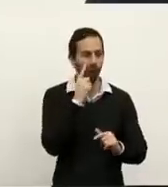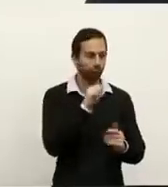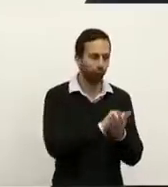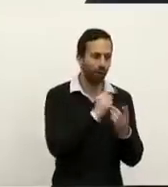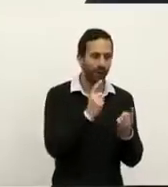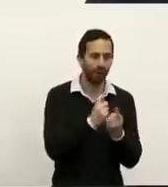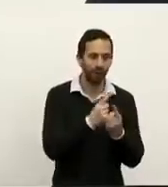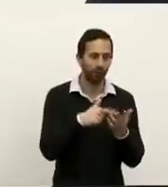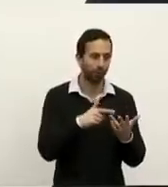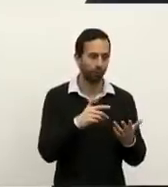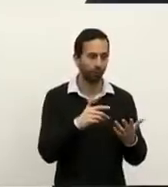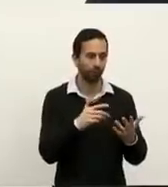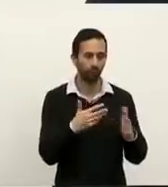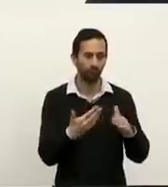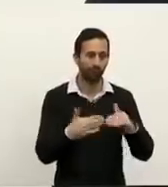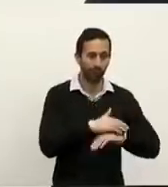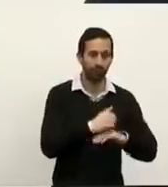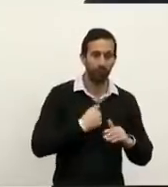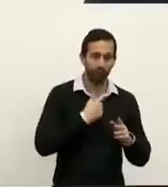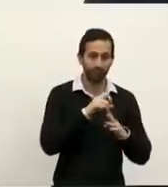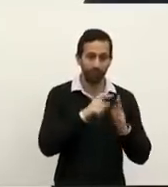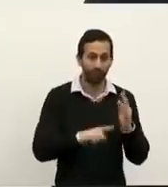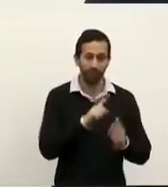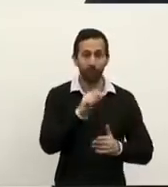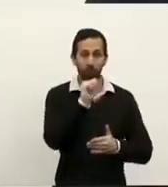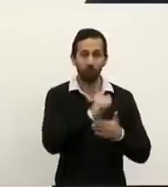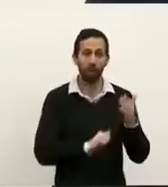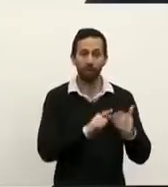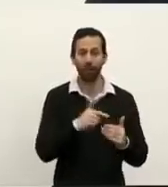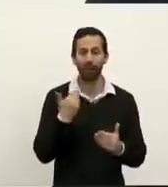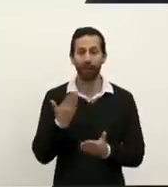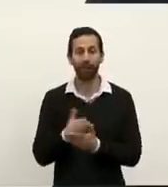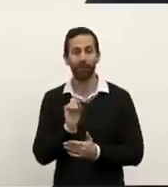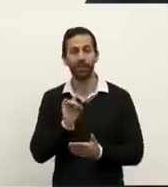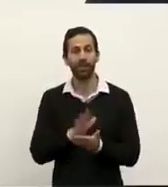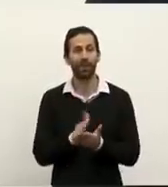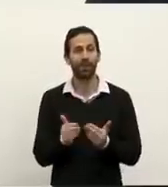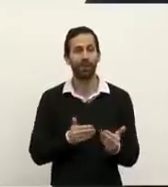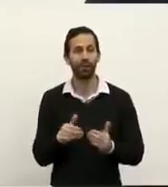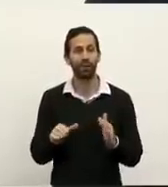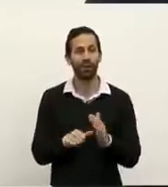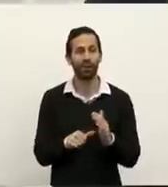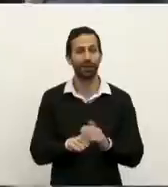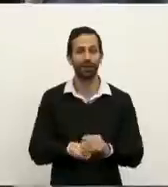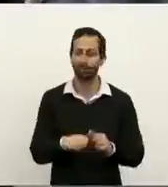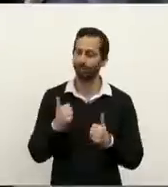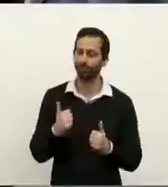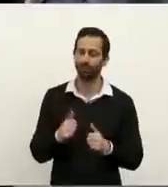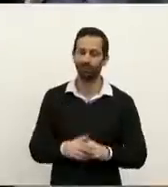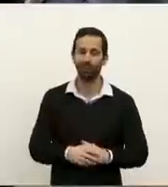to address their disability needs and buy it, and then claim it out of their self-managed fund. Terrific!